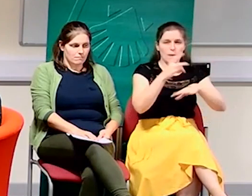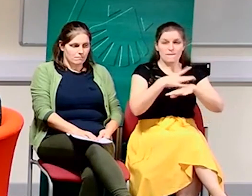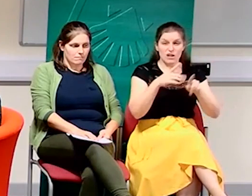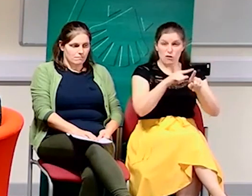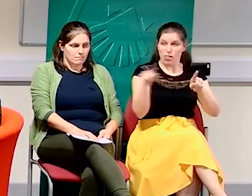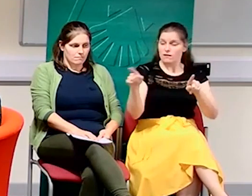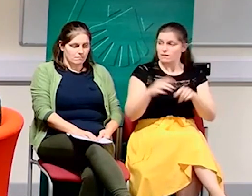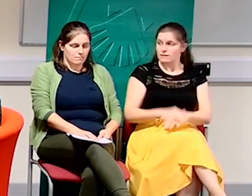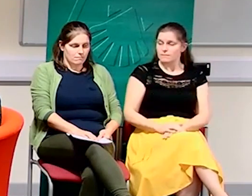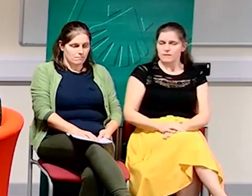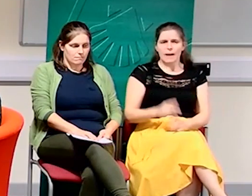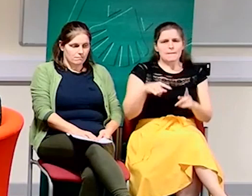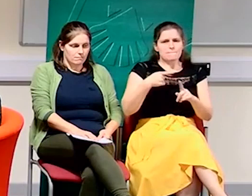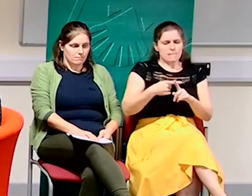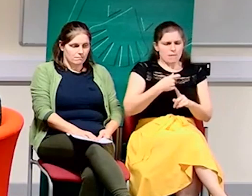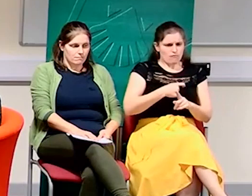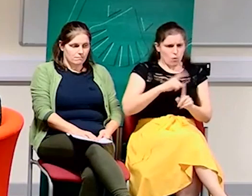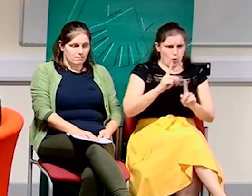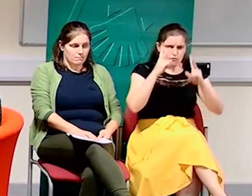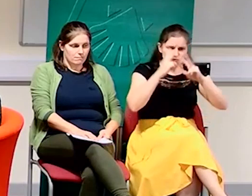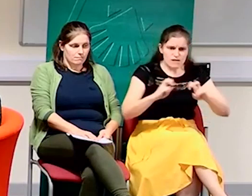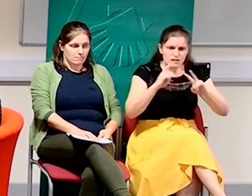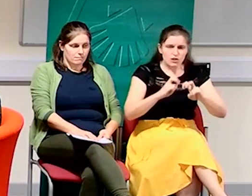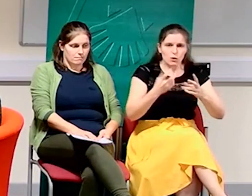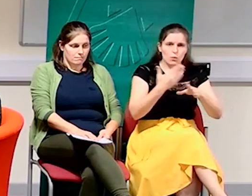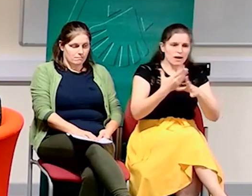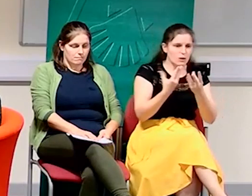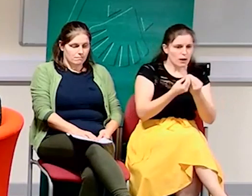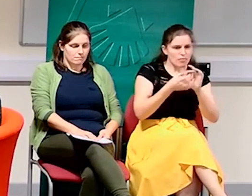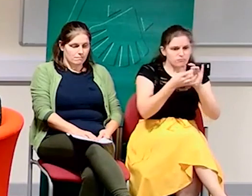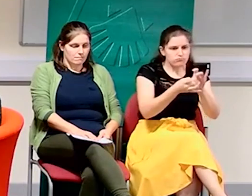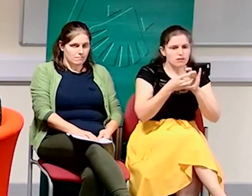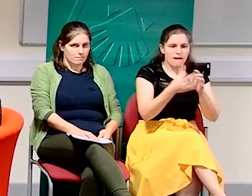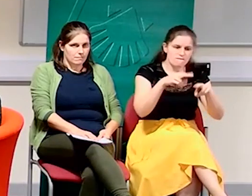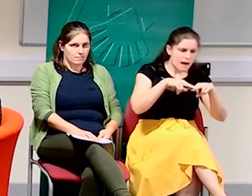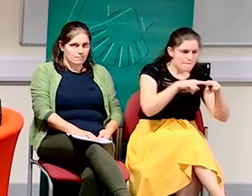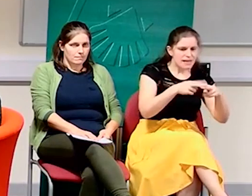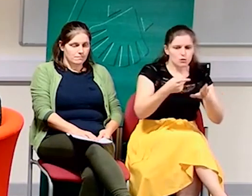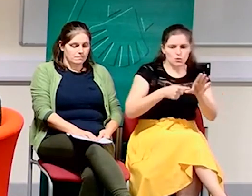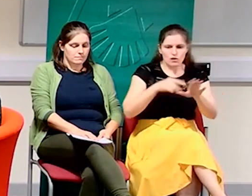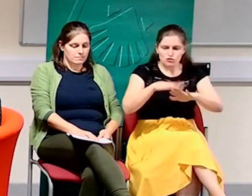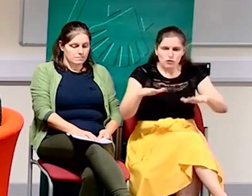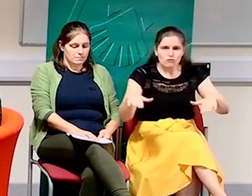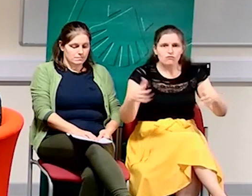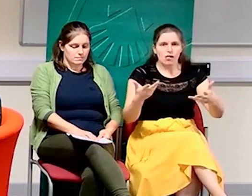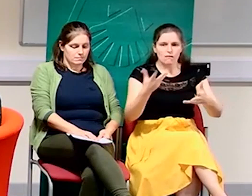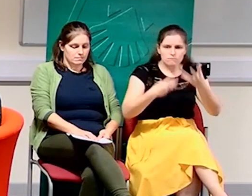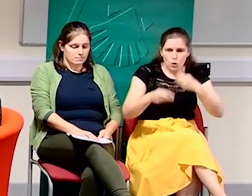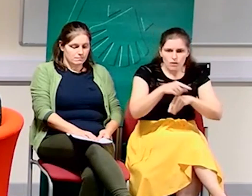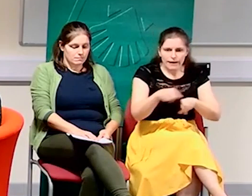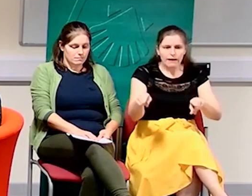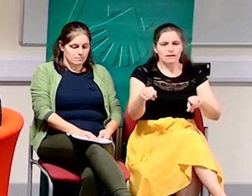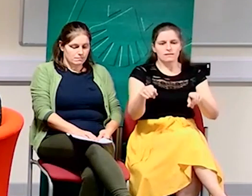as a researcher um working with families and uh young children Young Learners and uh young